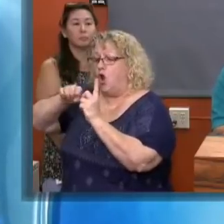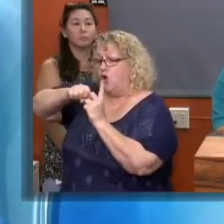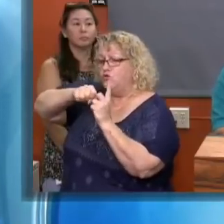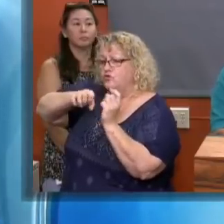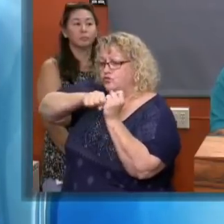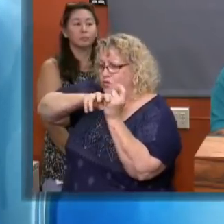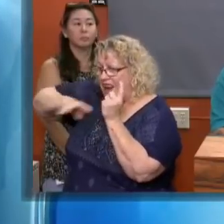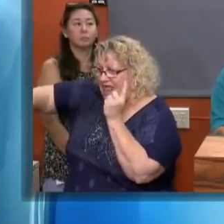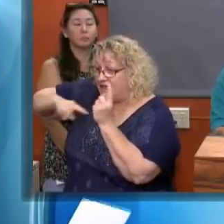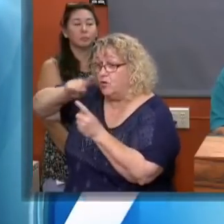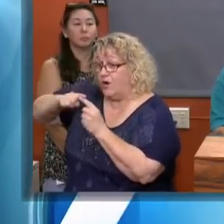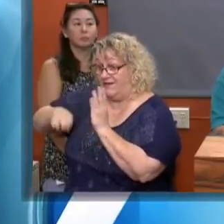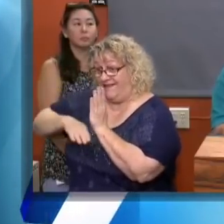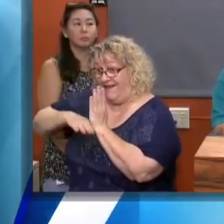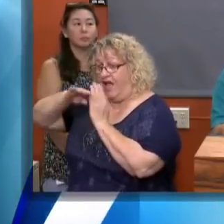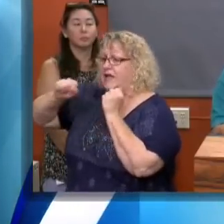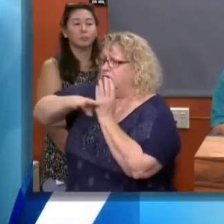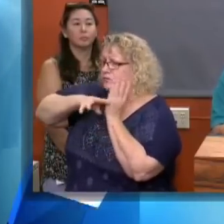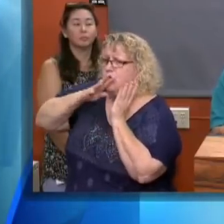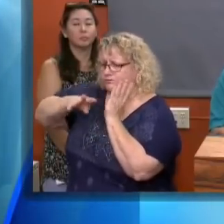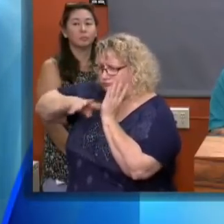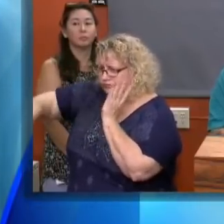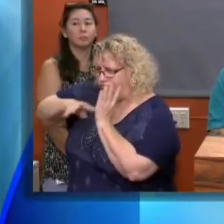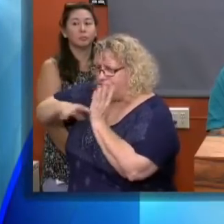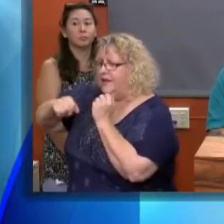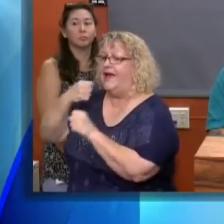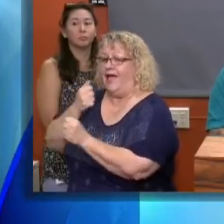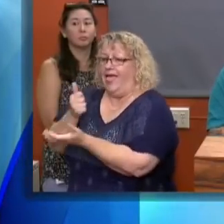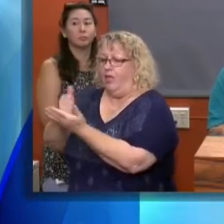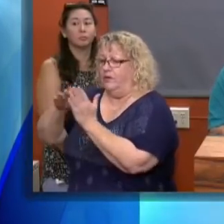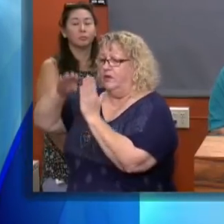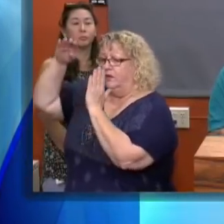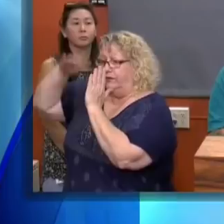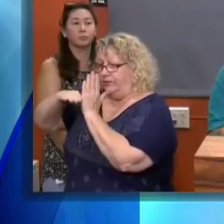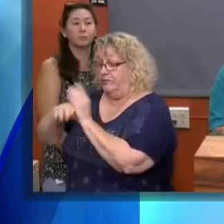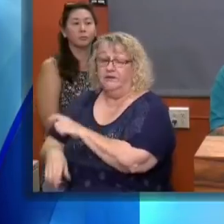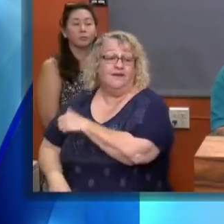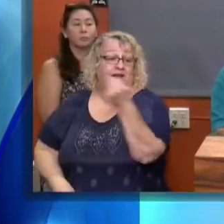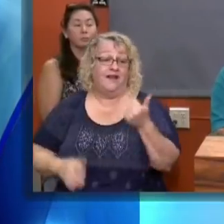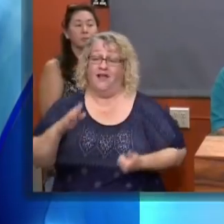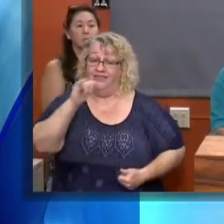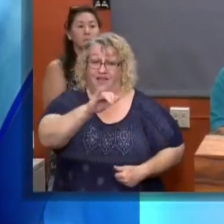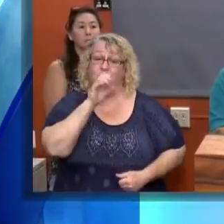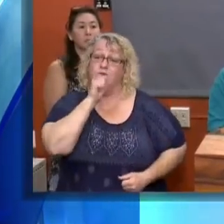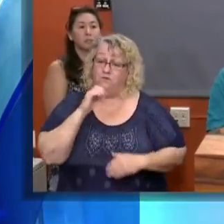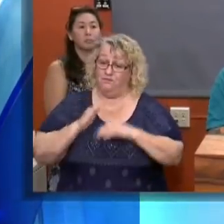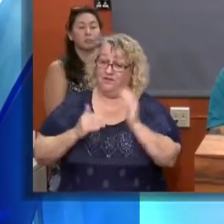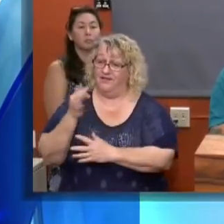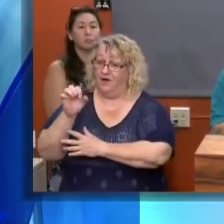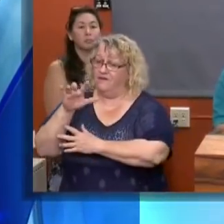EASILY RELEASE WATER FROM THAT RESERVOIR TO CONTROL THE LEVELS. UNFORTUNATELY, NUUANU RESERVOIR NUMBER 1 DOESN'T HAVE SUCH A STRUCTURE OR